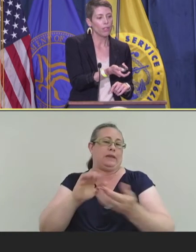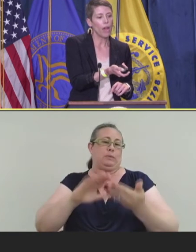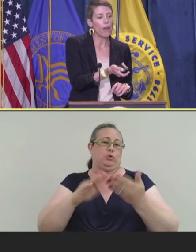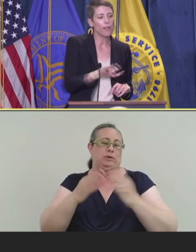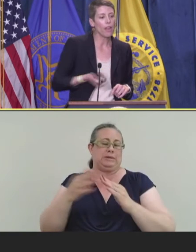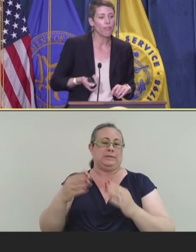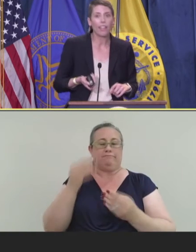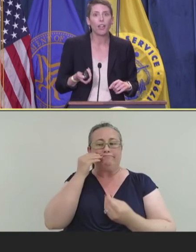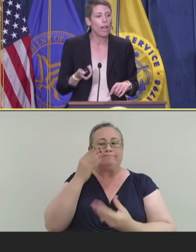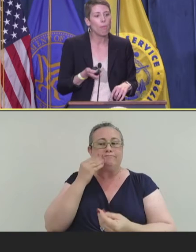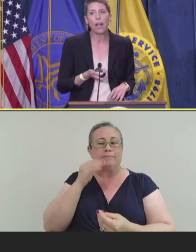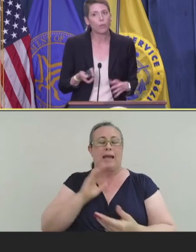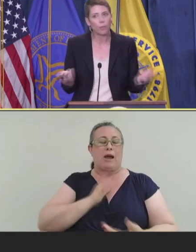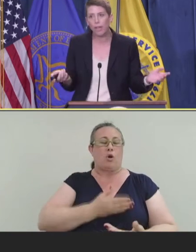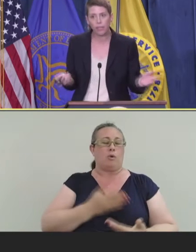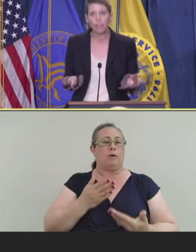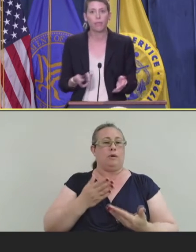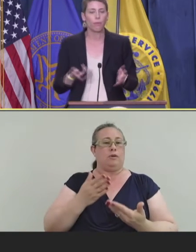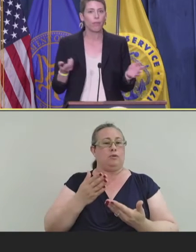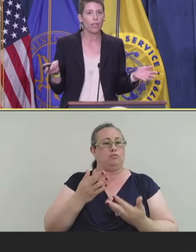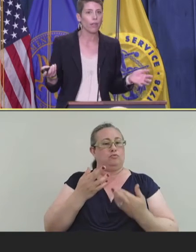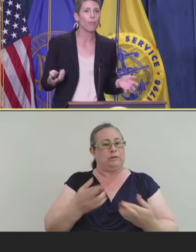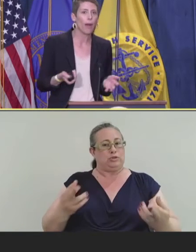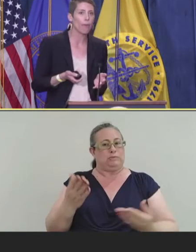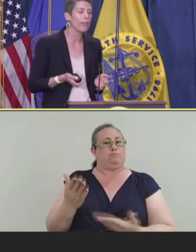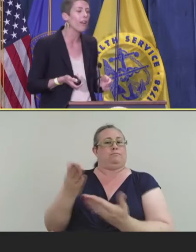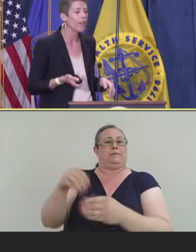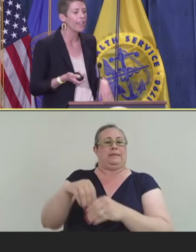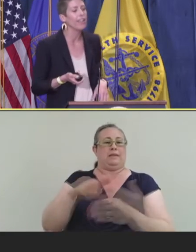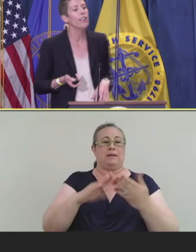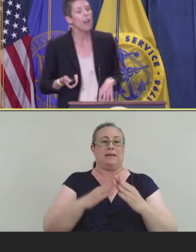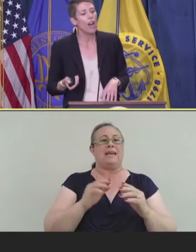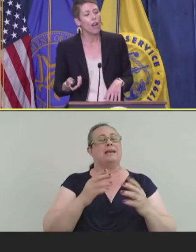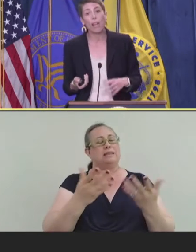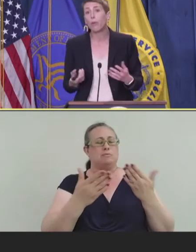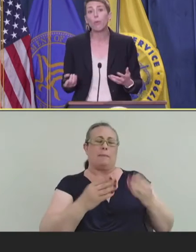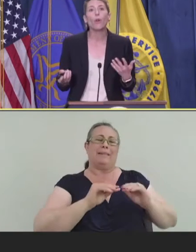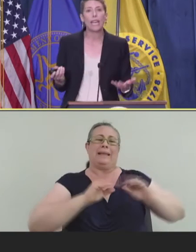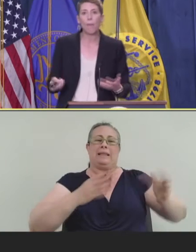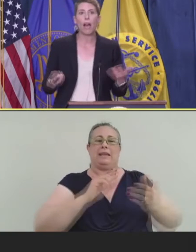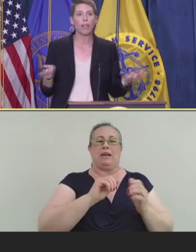So, how did that affect our mpox response? It's clear probably already, that we rolled mpox